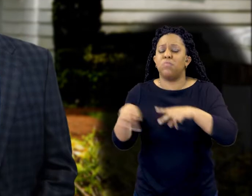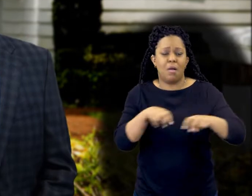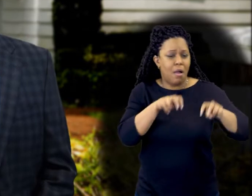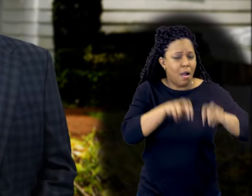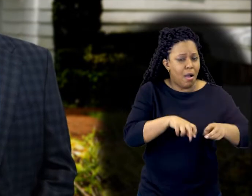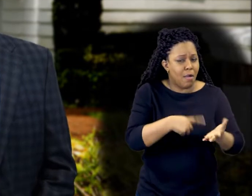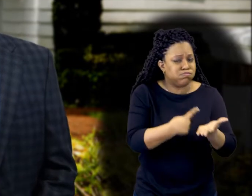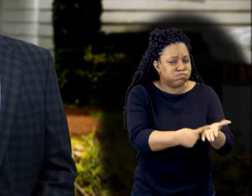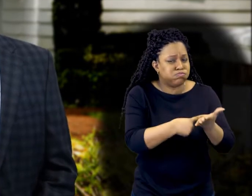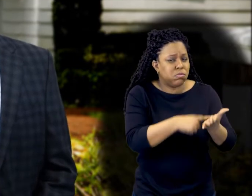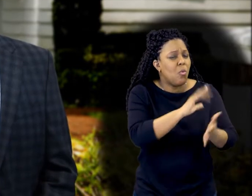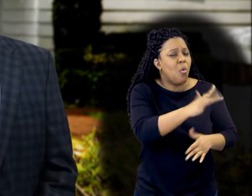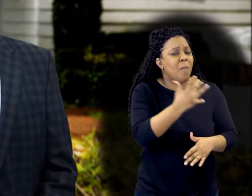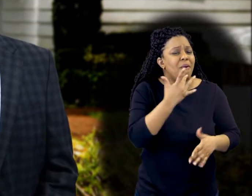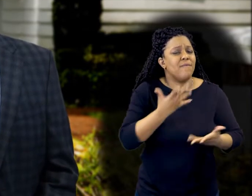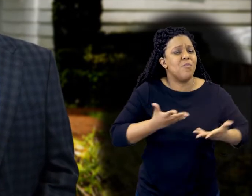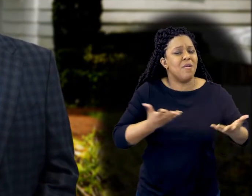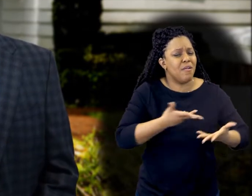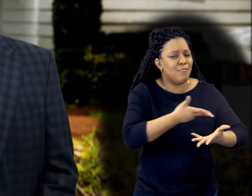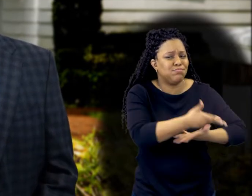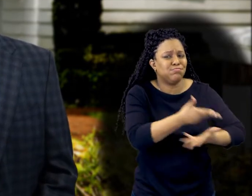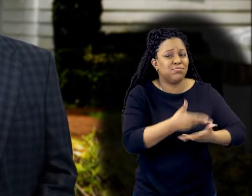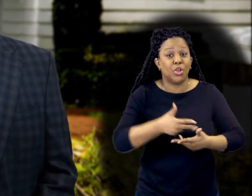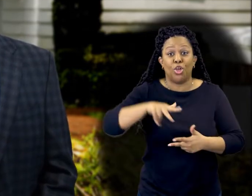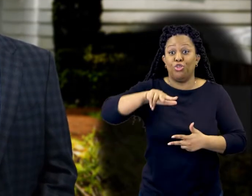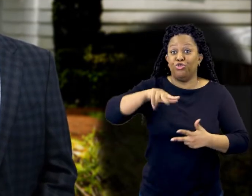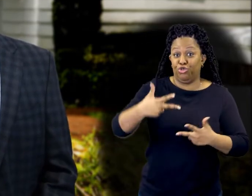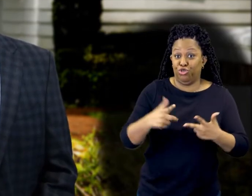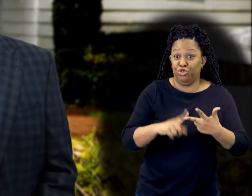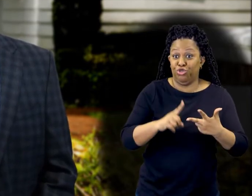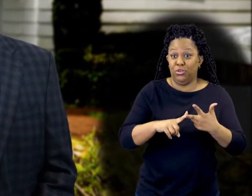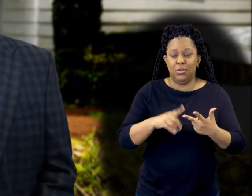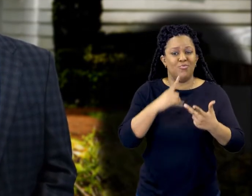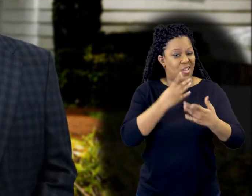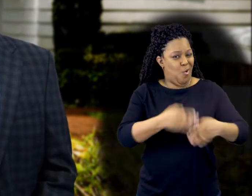and one to complete and sign closing documents.